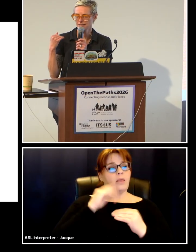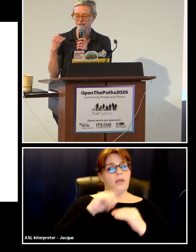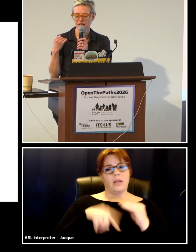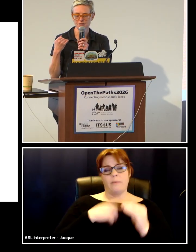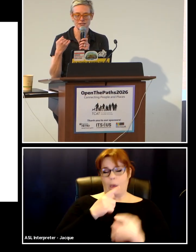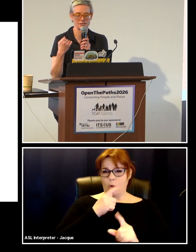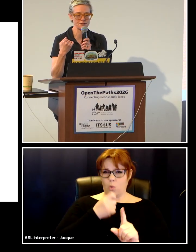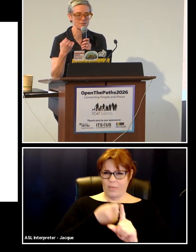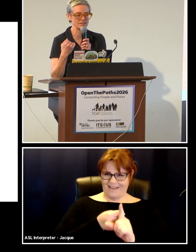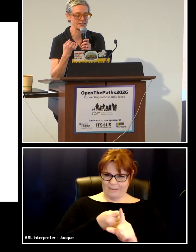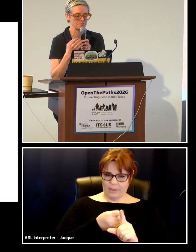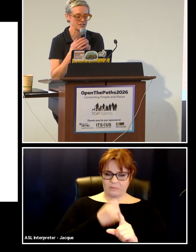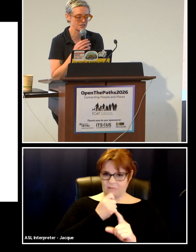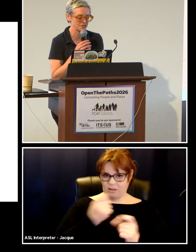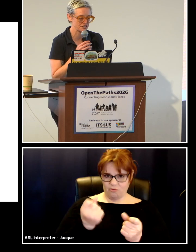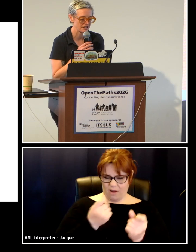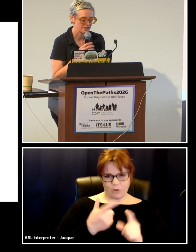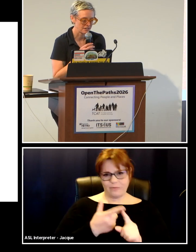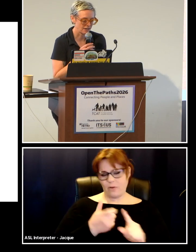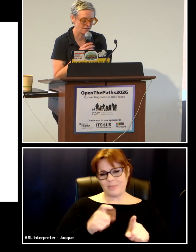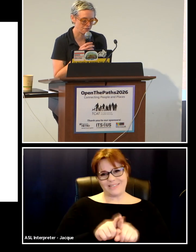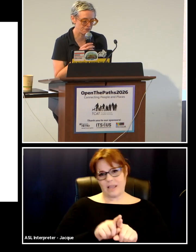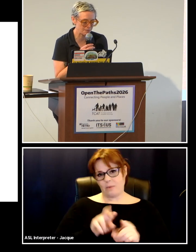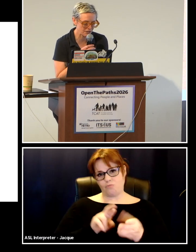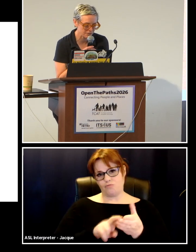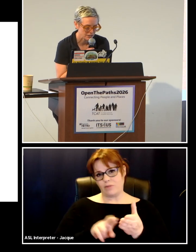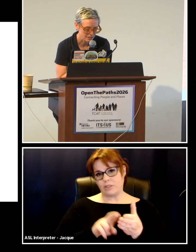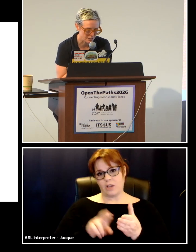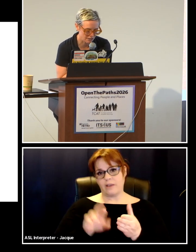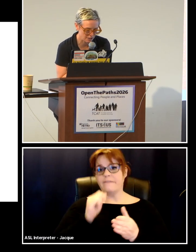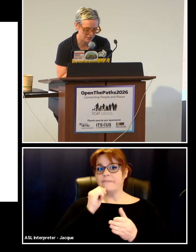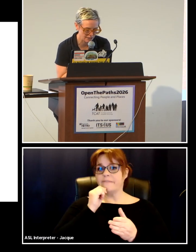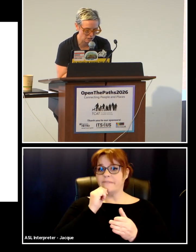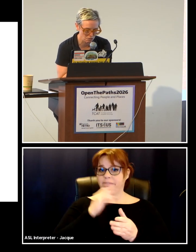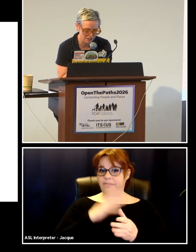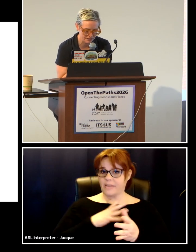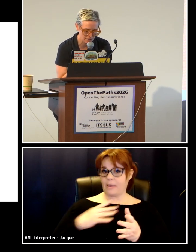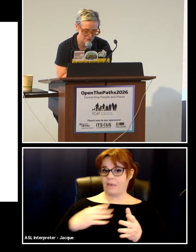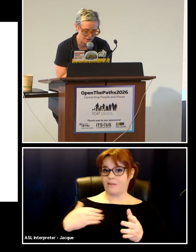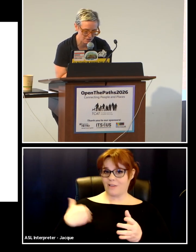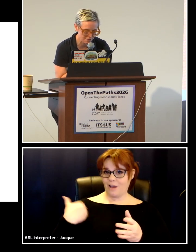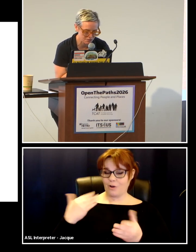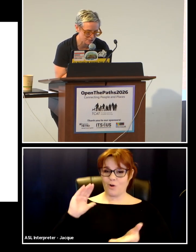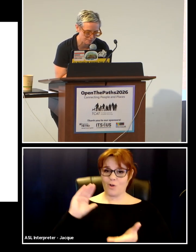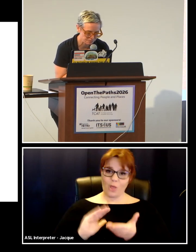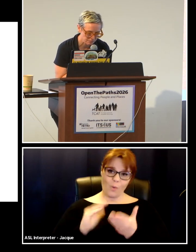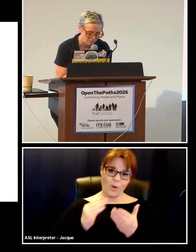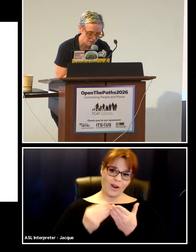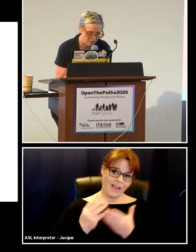non-drivers and this is from the same research. Um female, younger, and lower income non-drivers